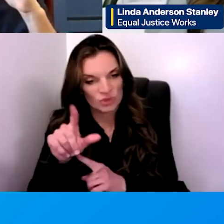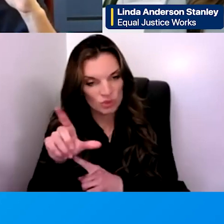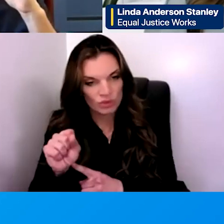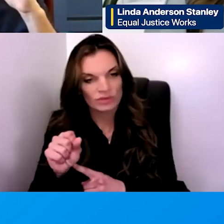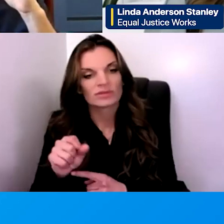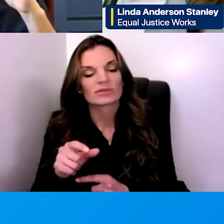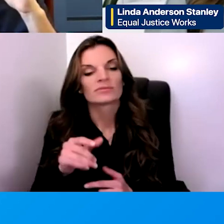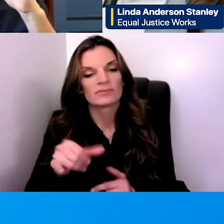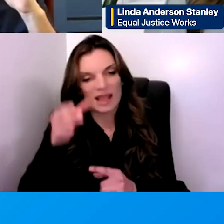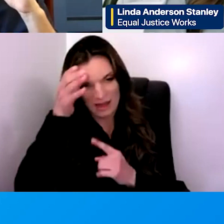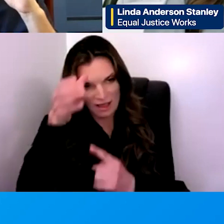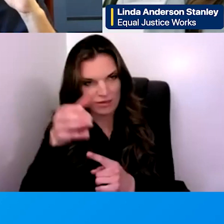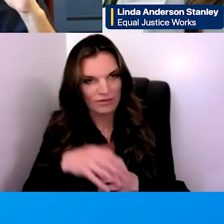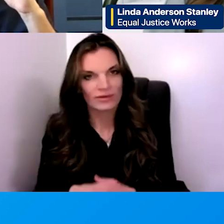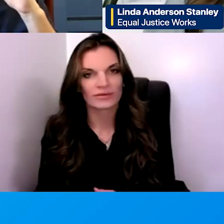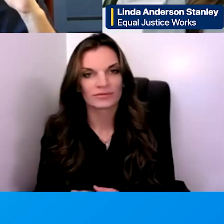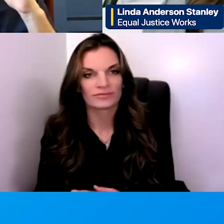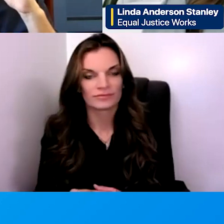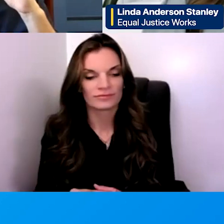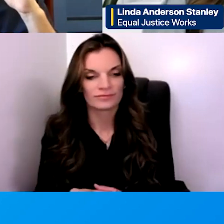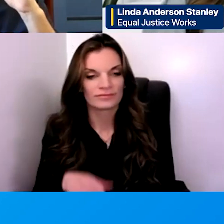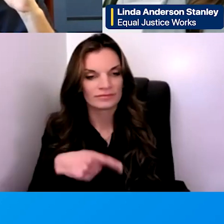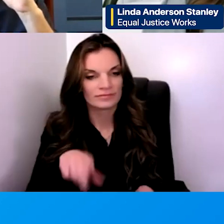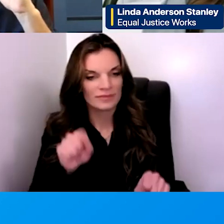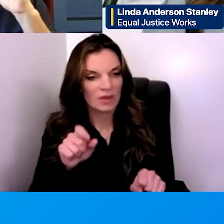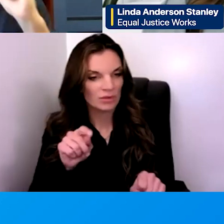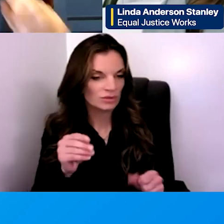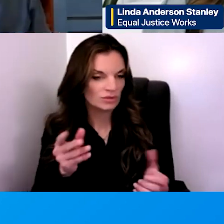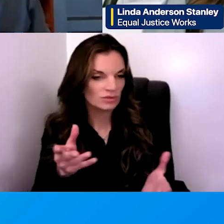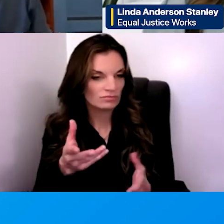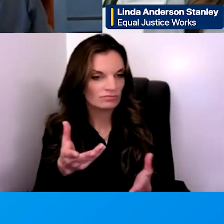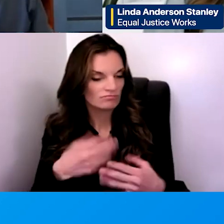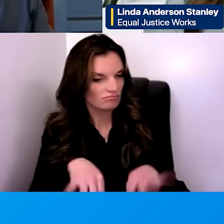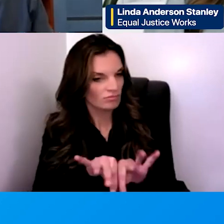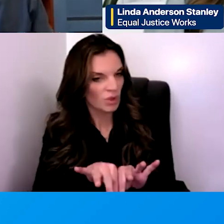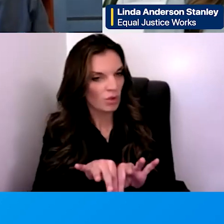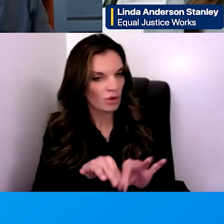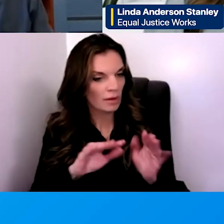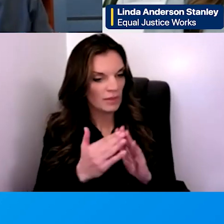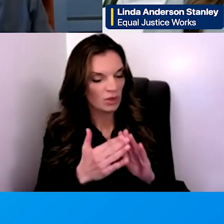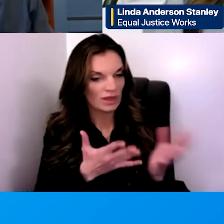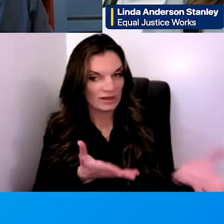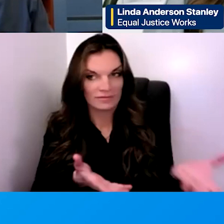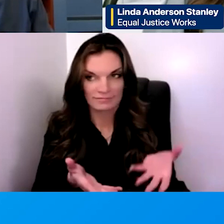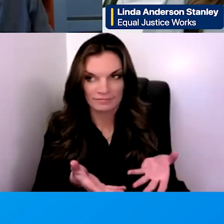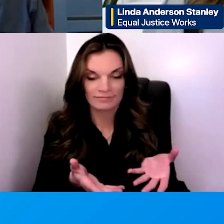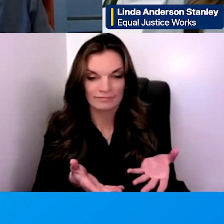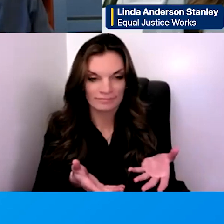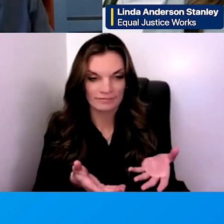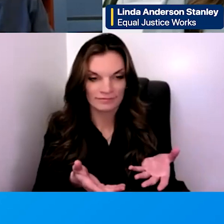knowledge, has been like able to get important things for their community right now. They are located in a specific